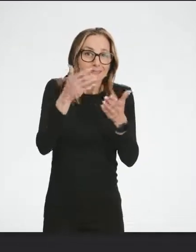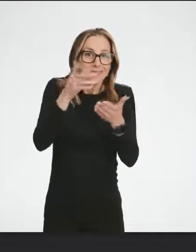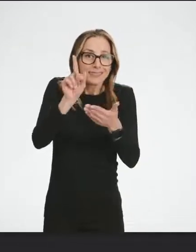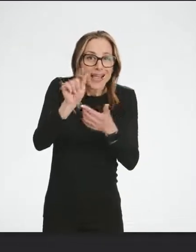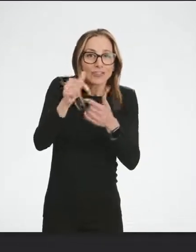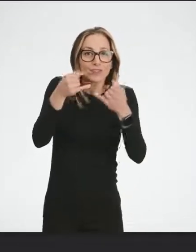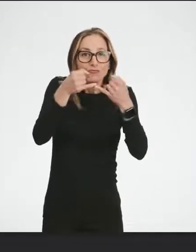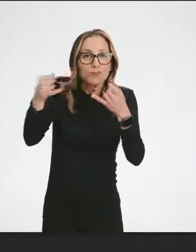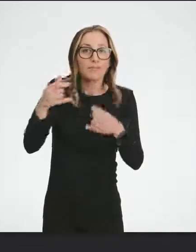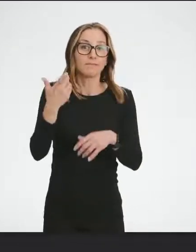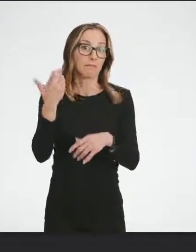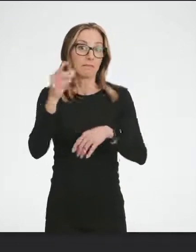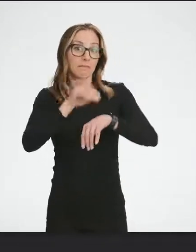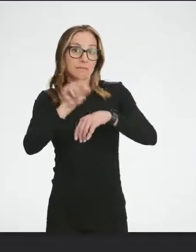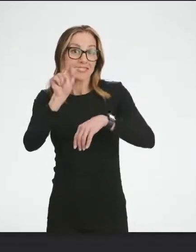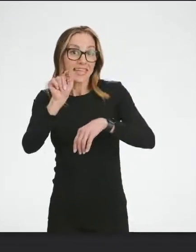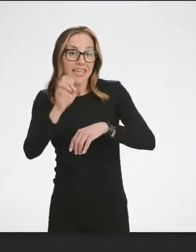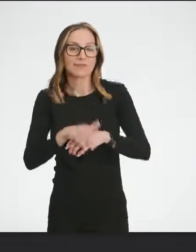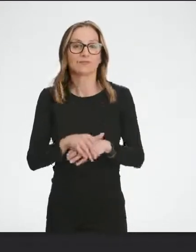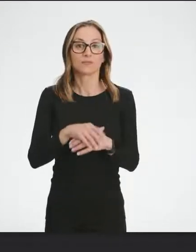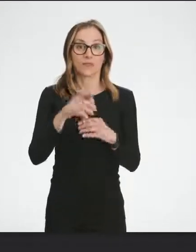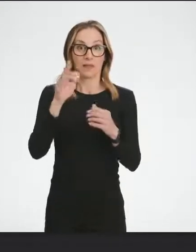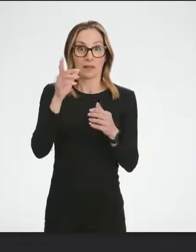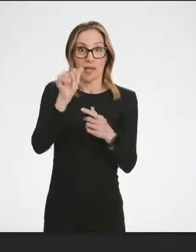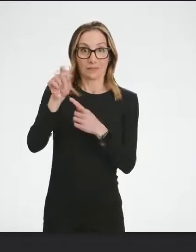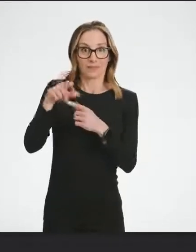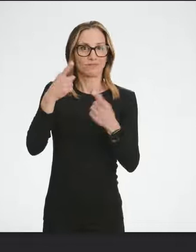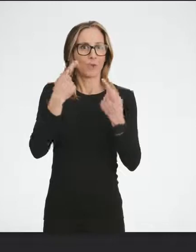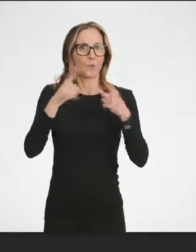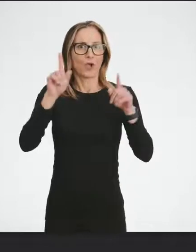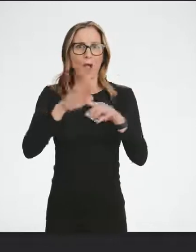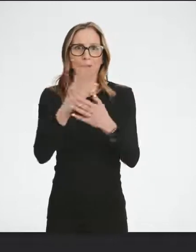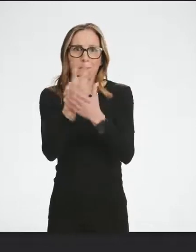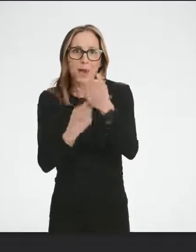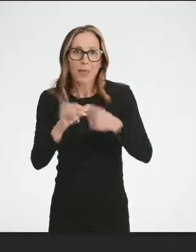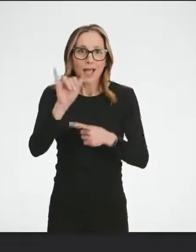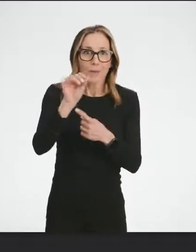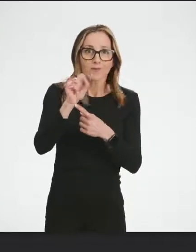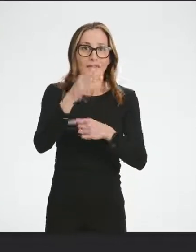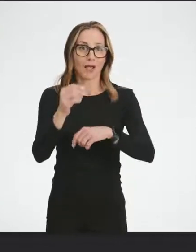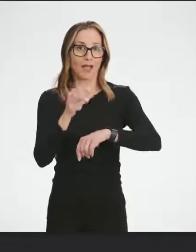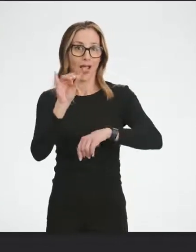And by the way, all of these widgets work on both iOS and watchOS because starting in